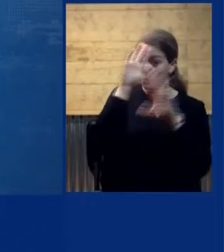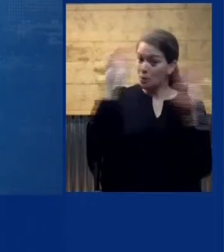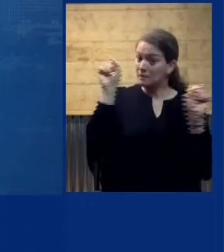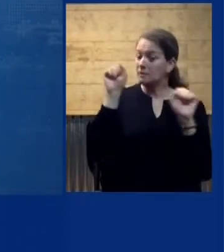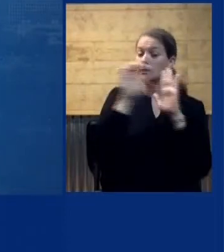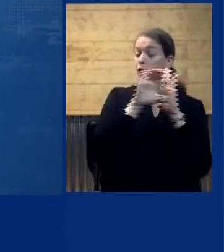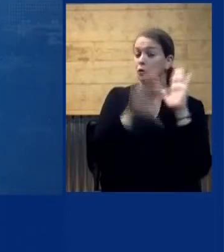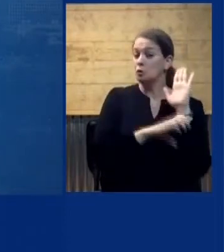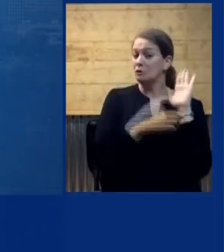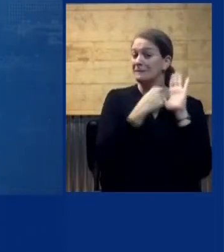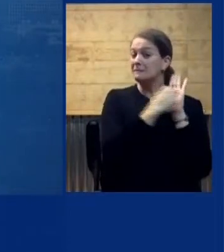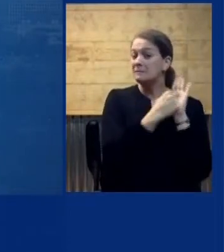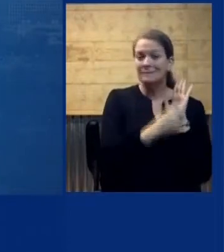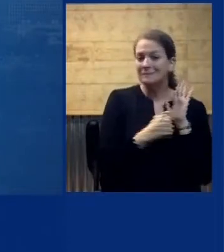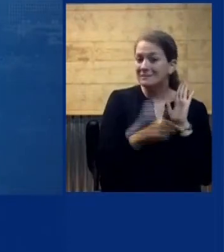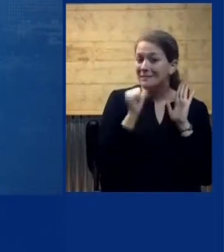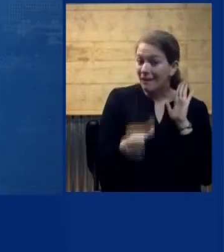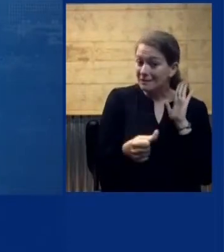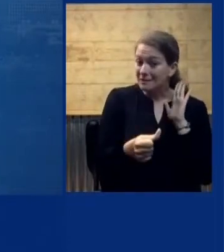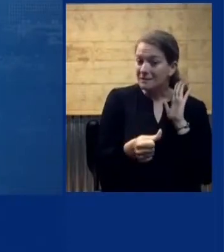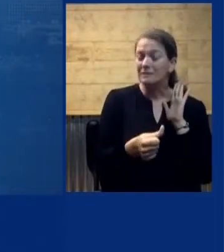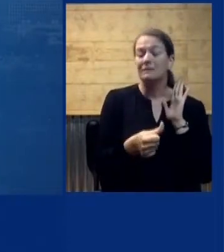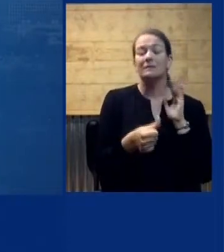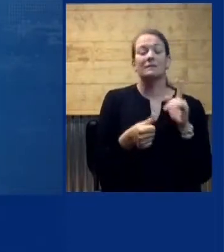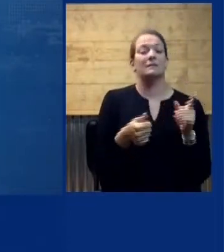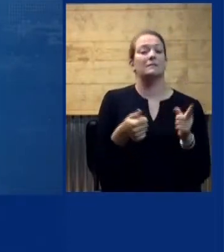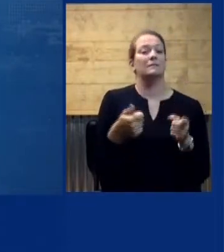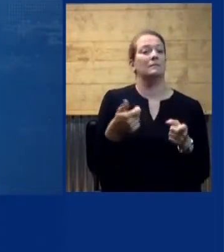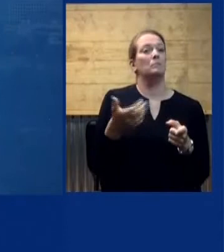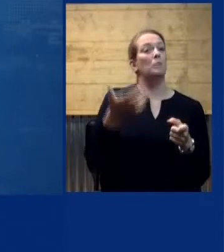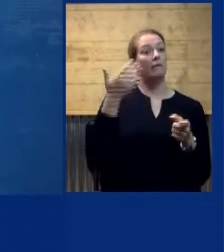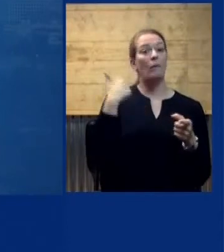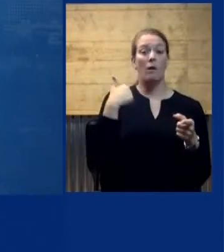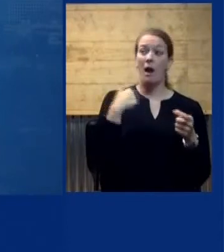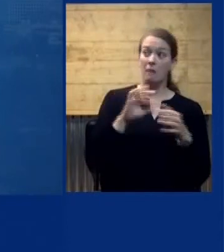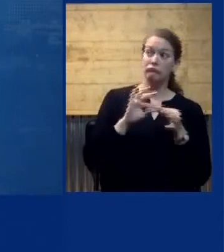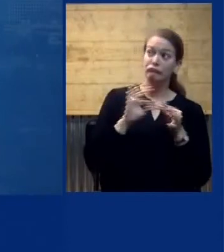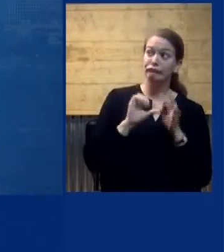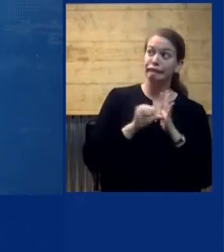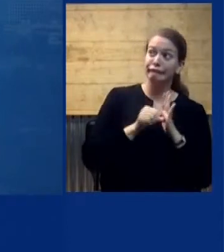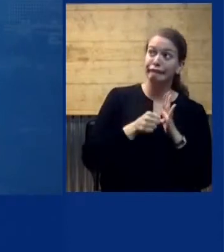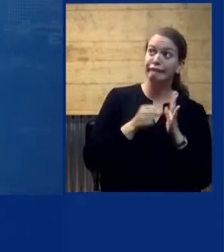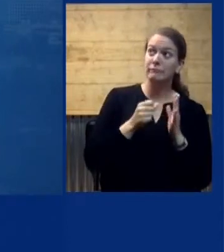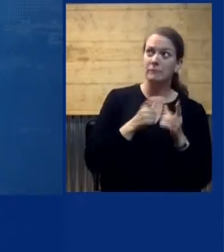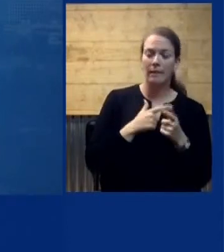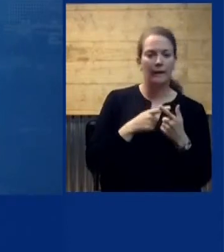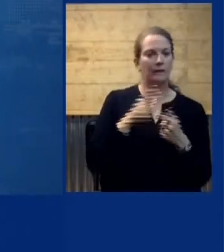THEY DECLARED I HAVE THE AUTHORITY TO REOPEN THE ECONOMIES. NOT TRUE, MR. PRESIDENT. THAT'S NOT WHAT CONSTITUTION